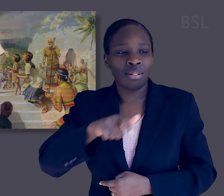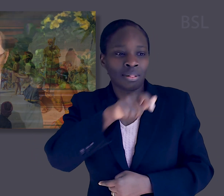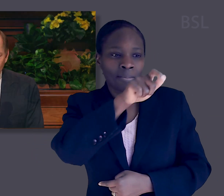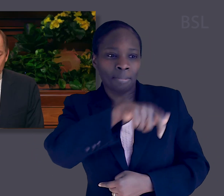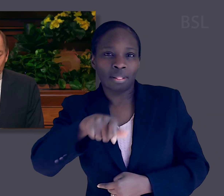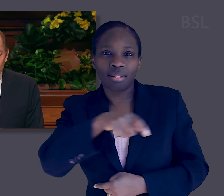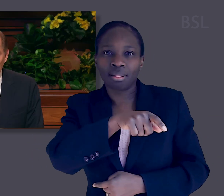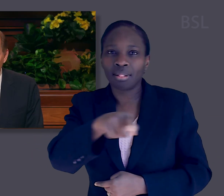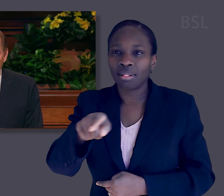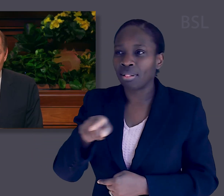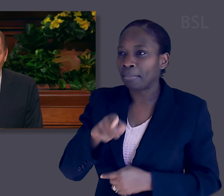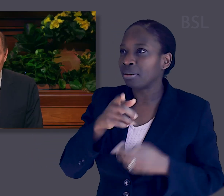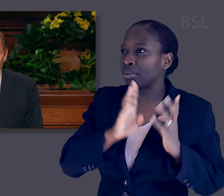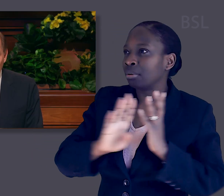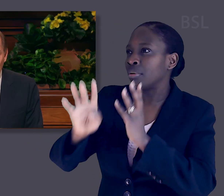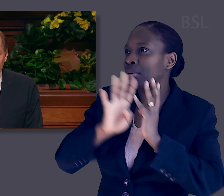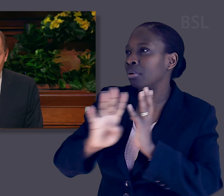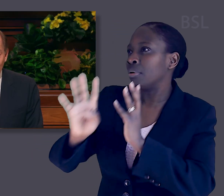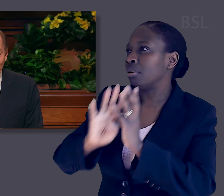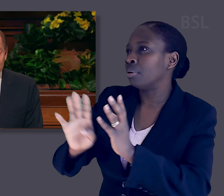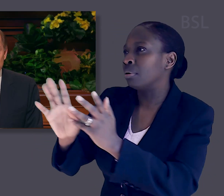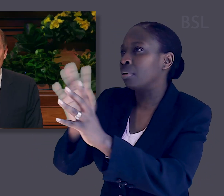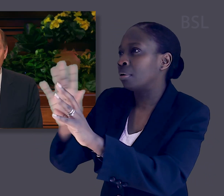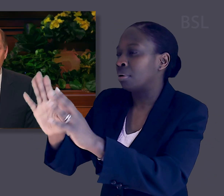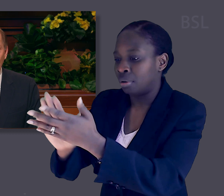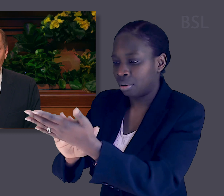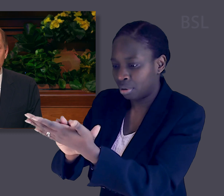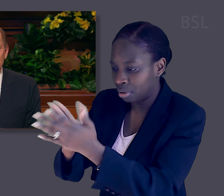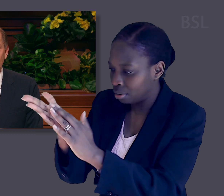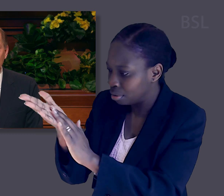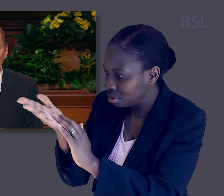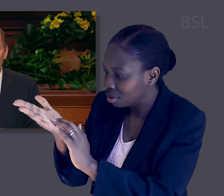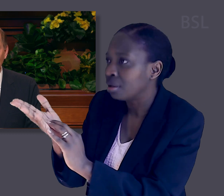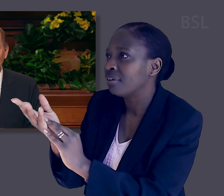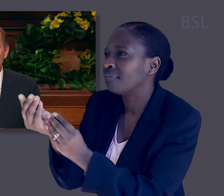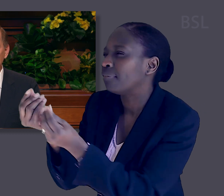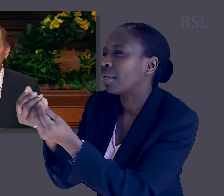“And … the multitude went forth, … one by one … and did see with their eyes and did feel with their hands,